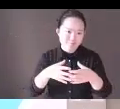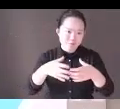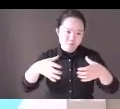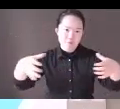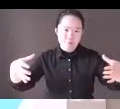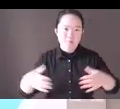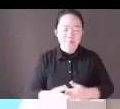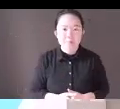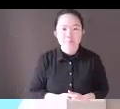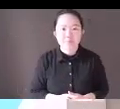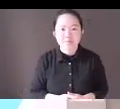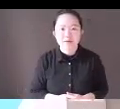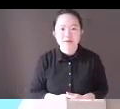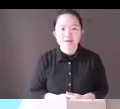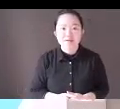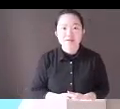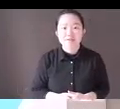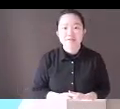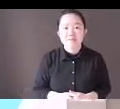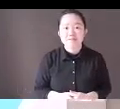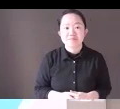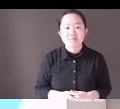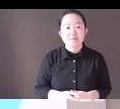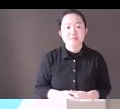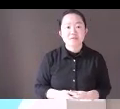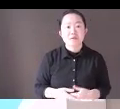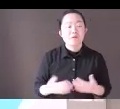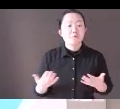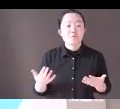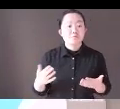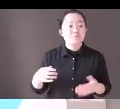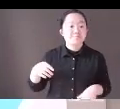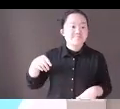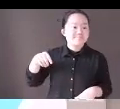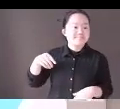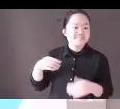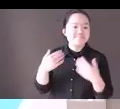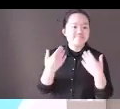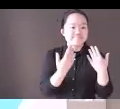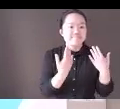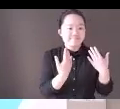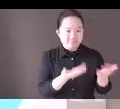Marin hamar and Daniel kinan uh who have been instrumental to putting this program together